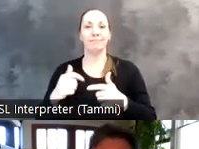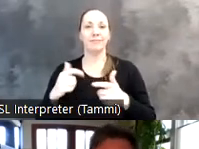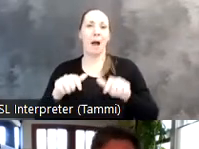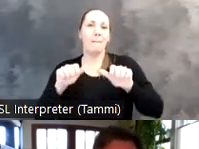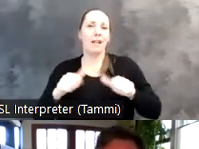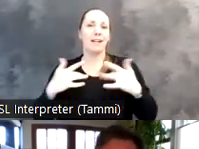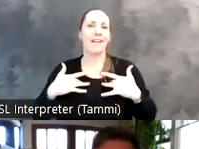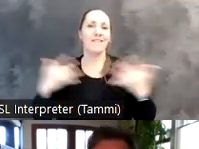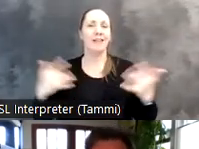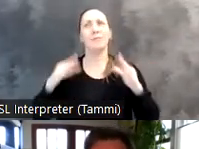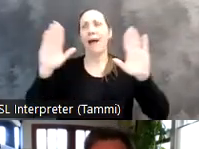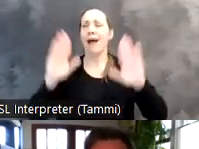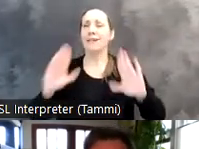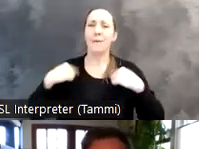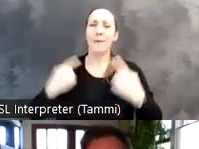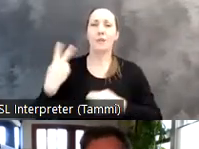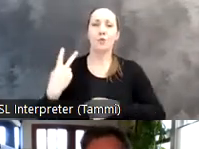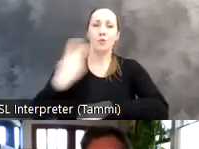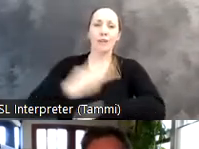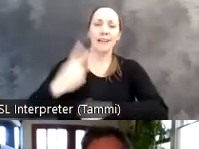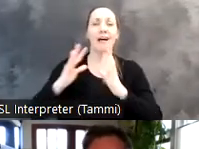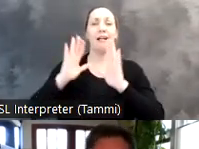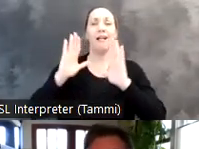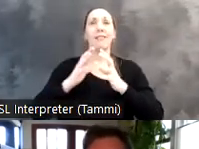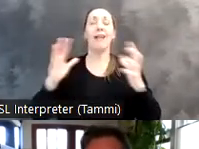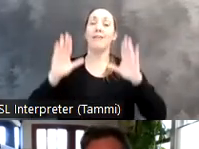everyone, my name is Christopher Lee, welcome to the third day of our